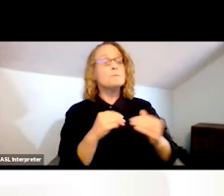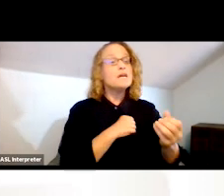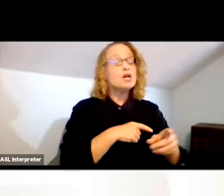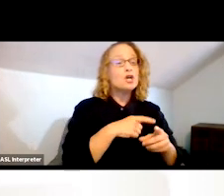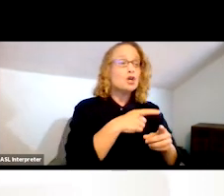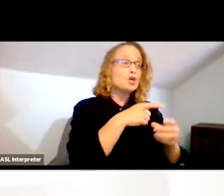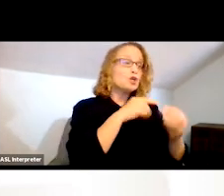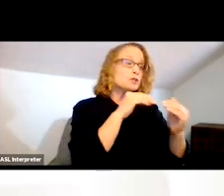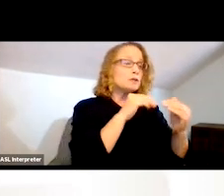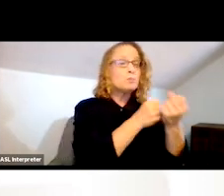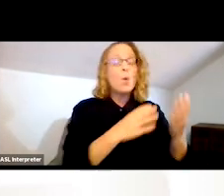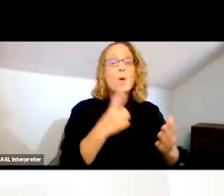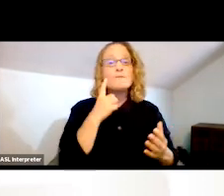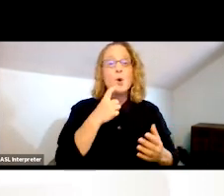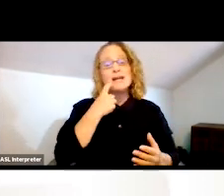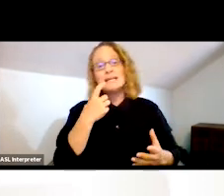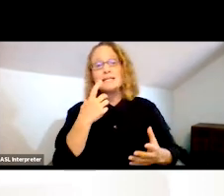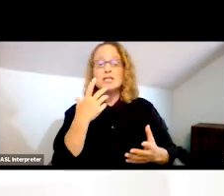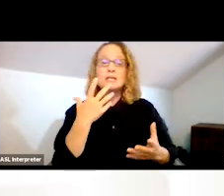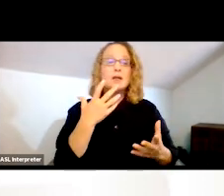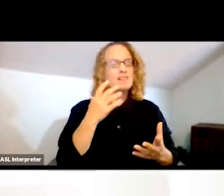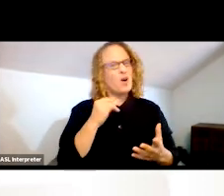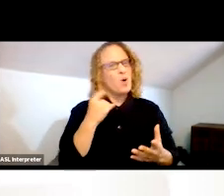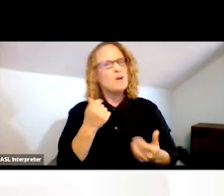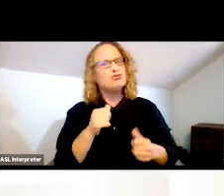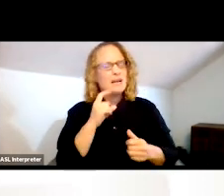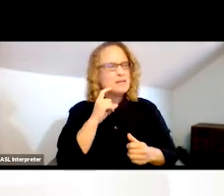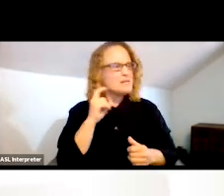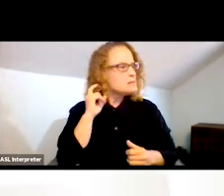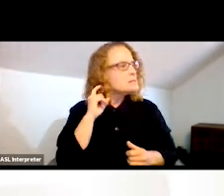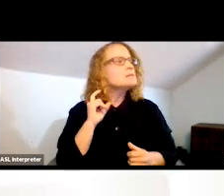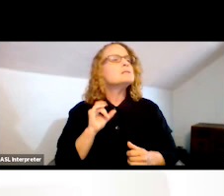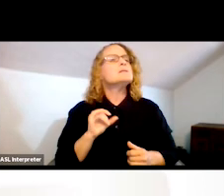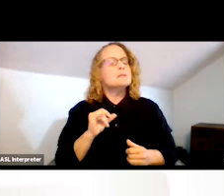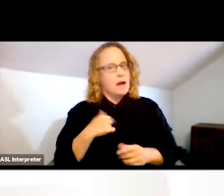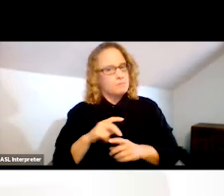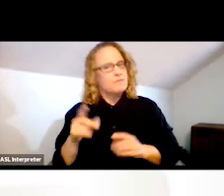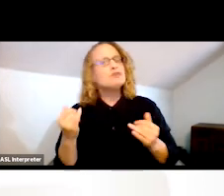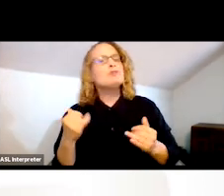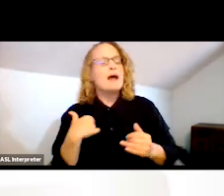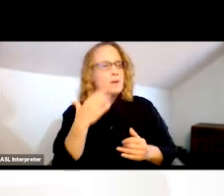for somebody to say, "Hey, you gotta save yourself a place to stay tonight, 'cause if not, let's work on that, let's fix that.